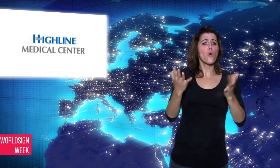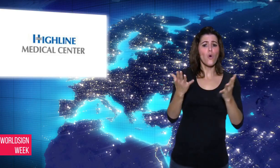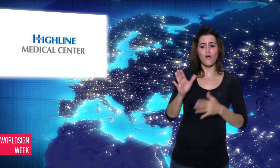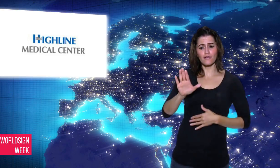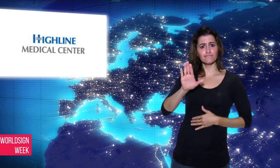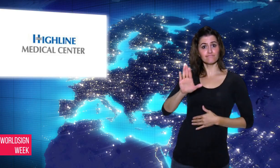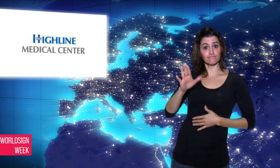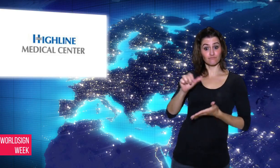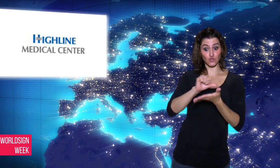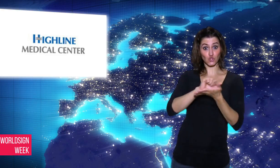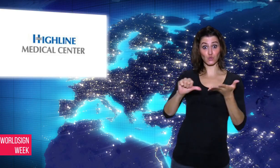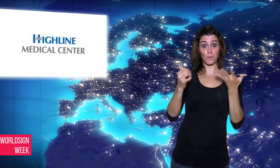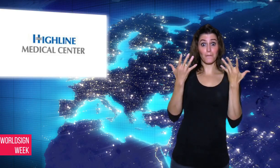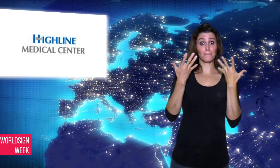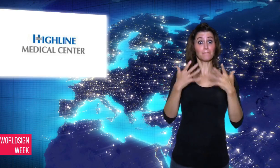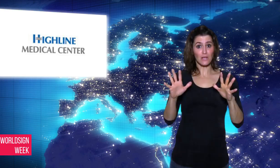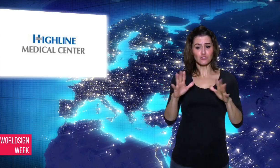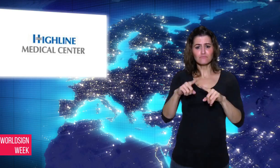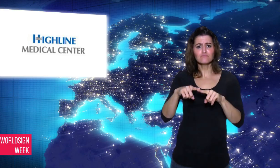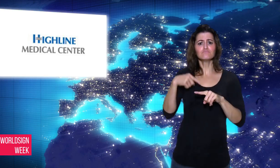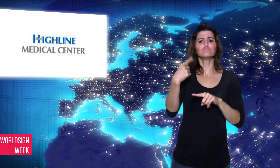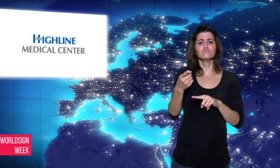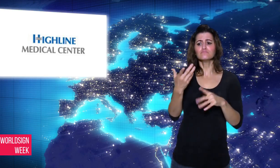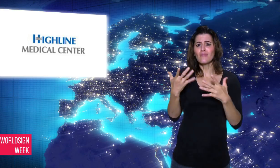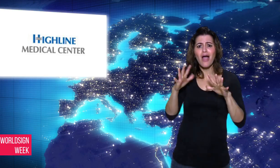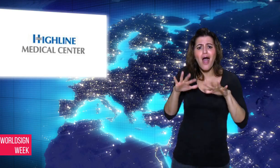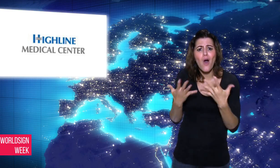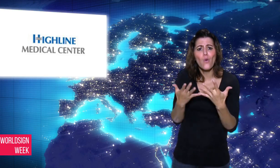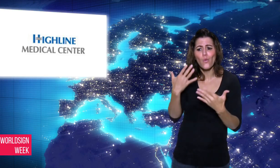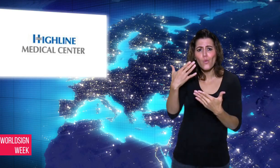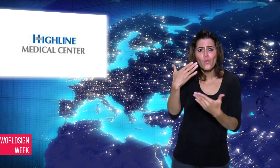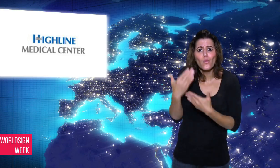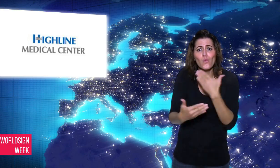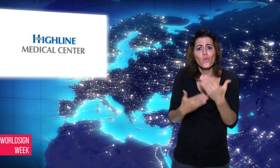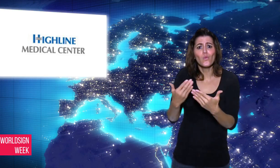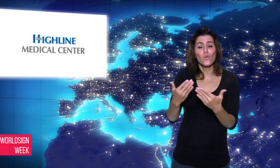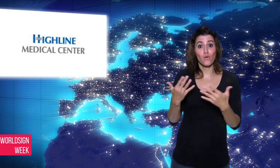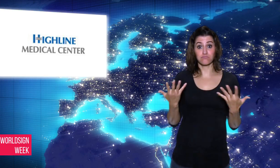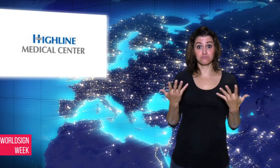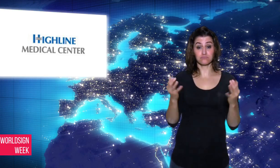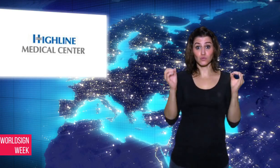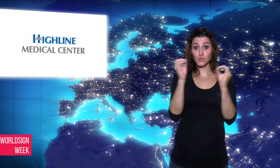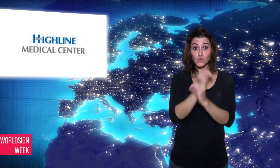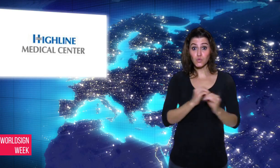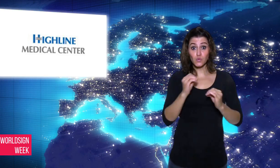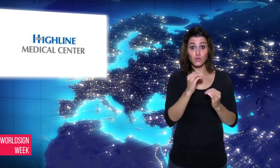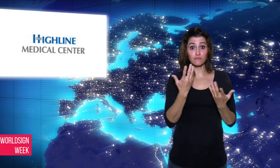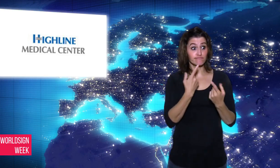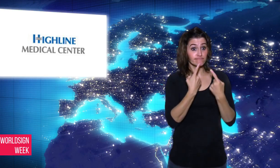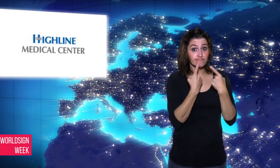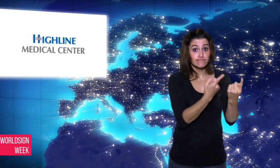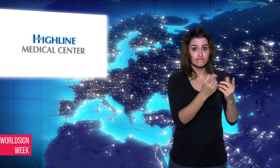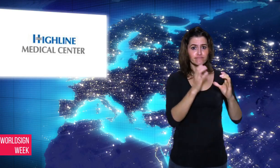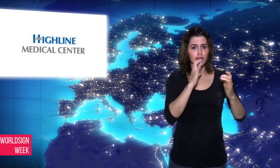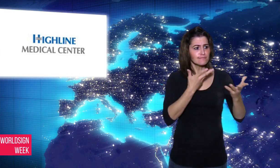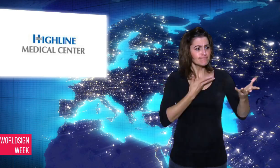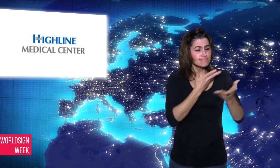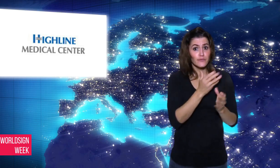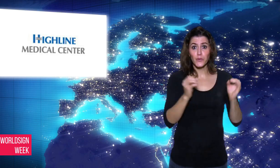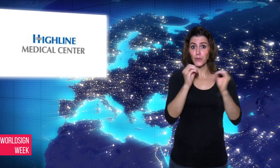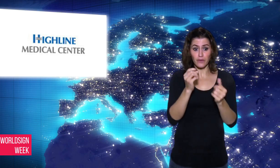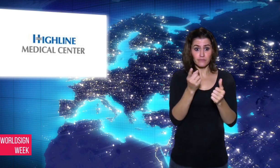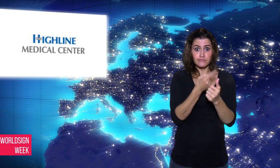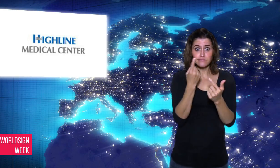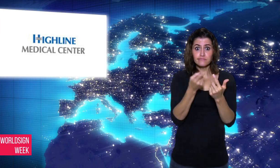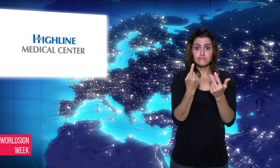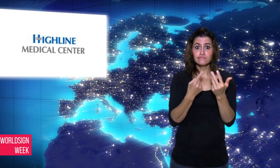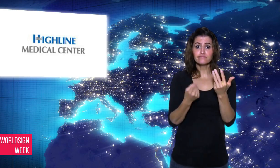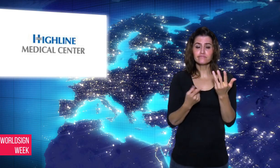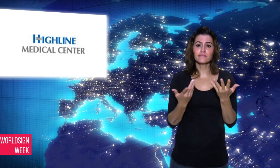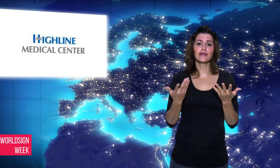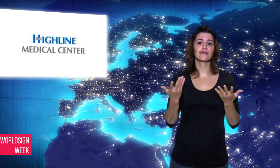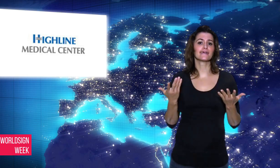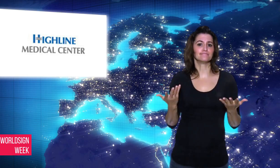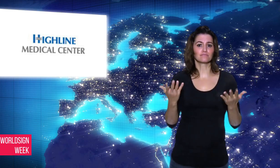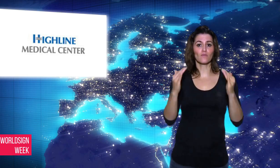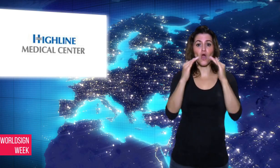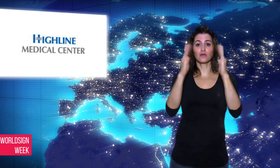The hospital has agreed to pay $25,000